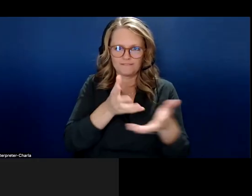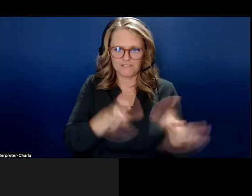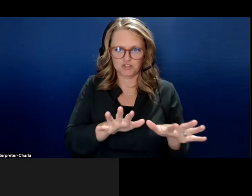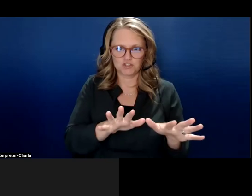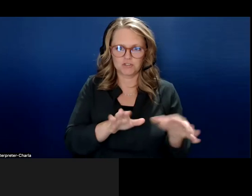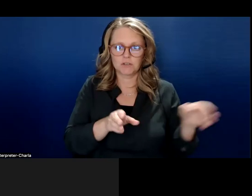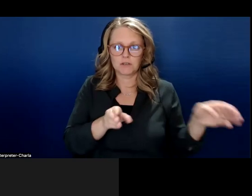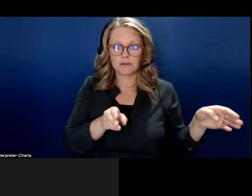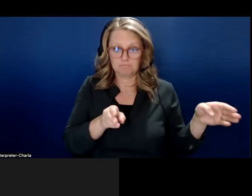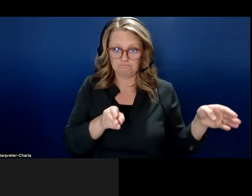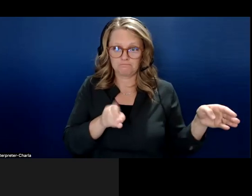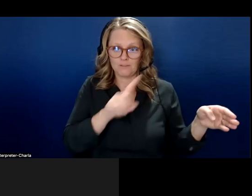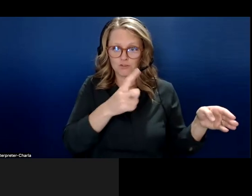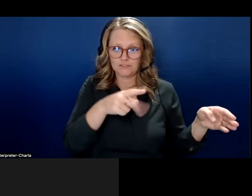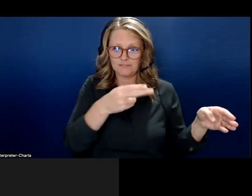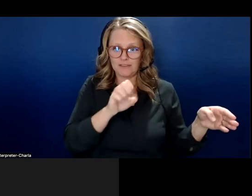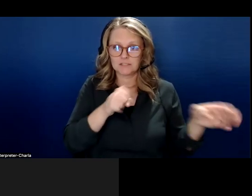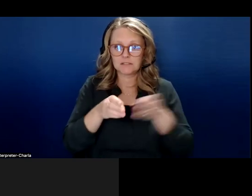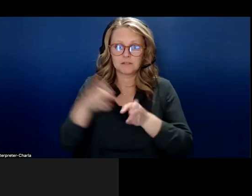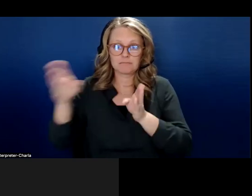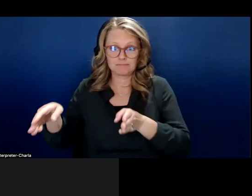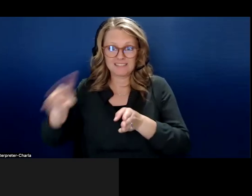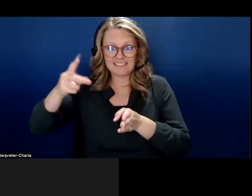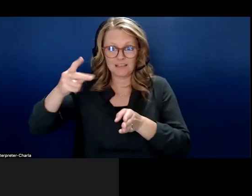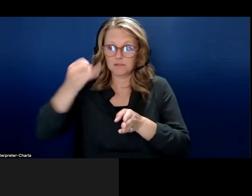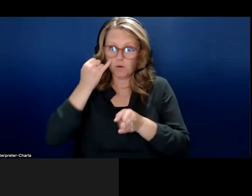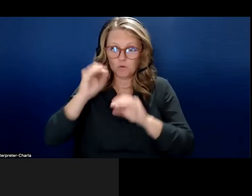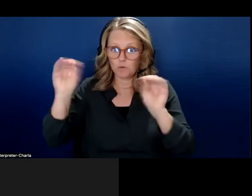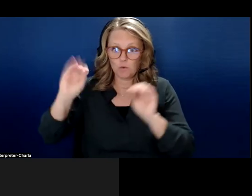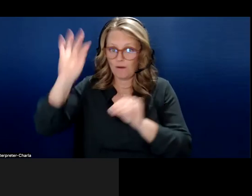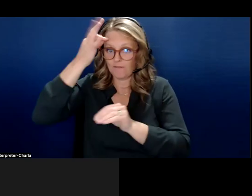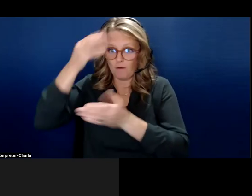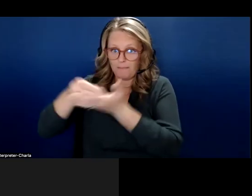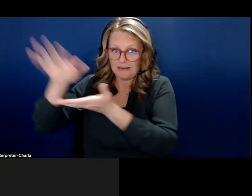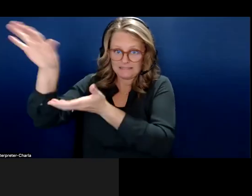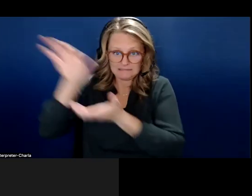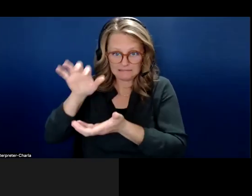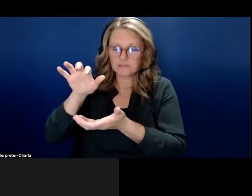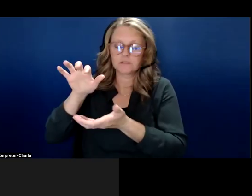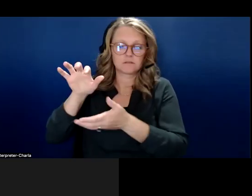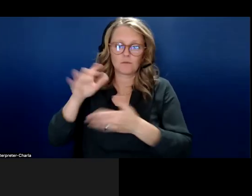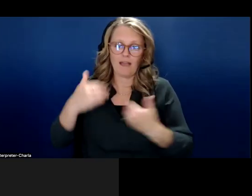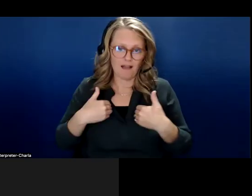should do not have Federal funding and we've moved forward with state only funding or you know, the funding